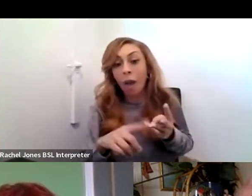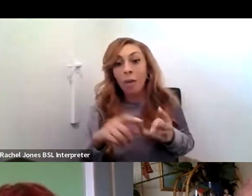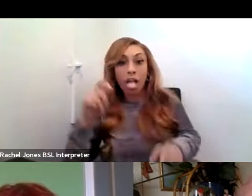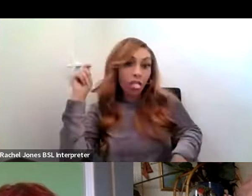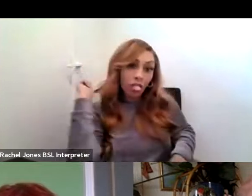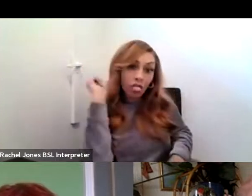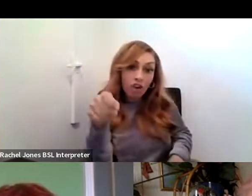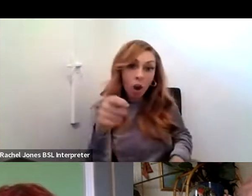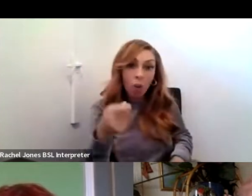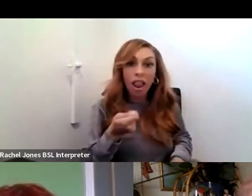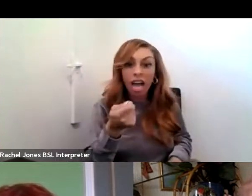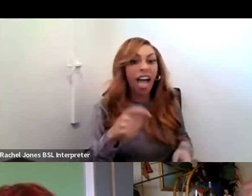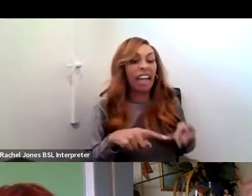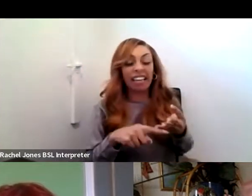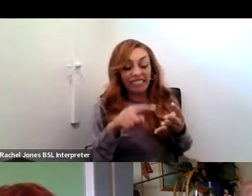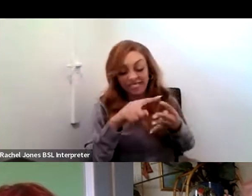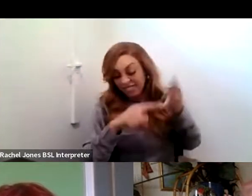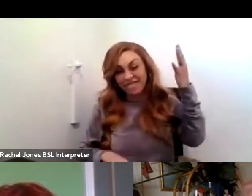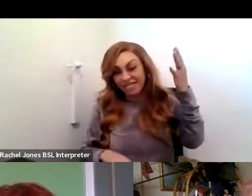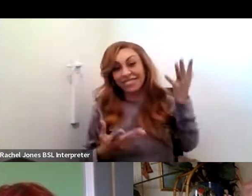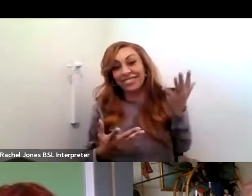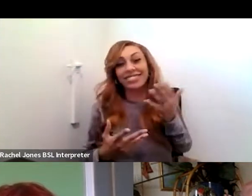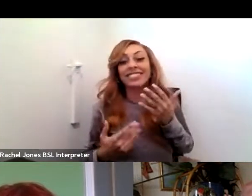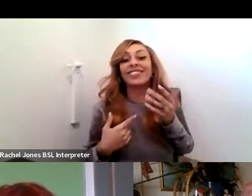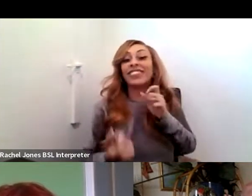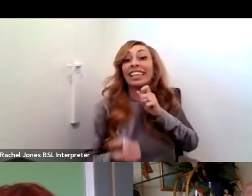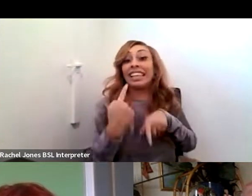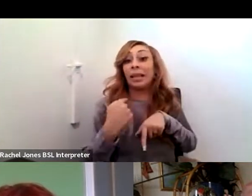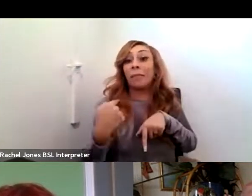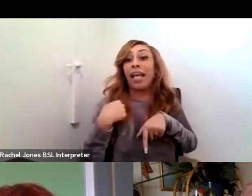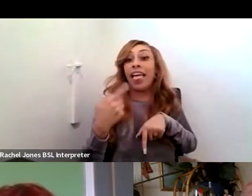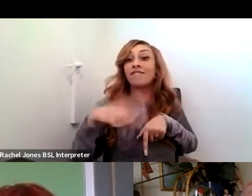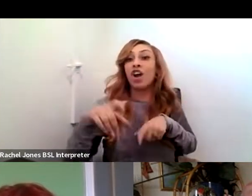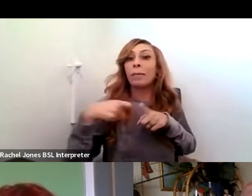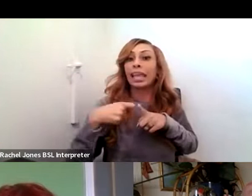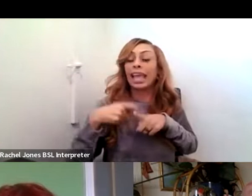At which point, we did the show and then we had an e-mail from Kerry, who we hadn't seen for a long time. Kerry?